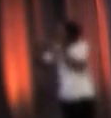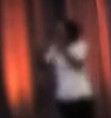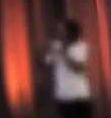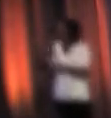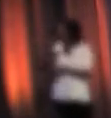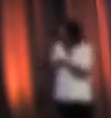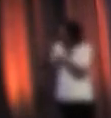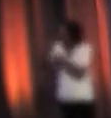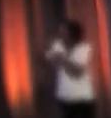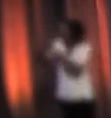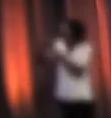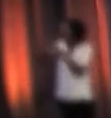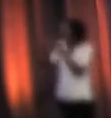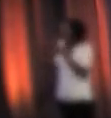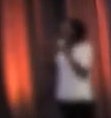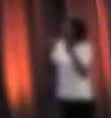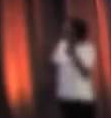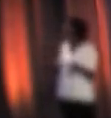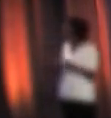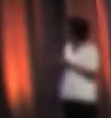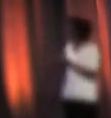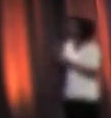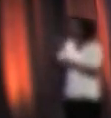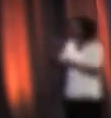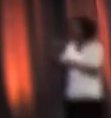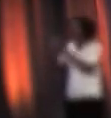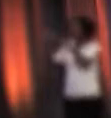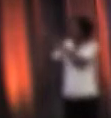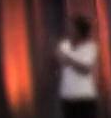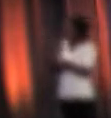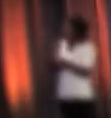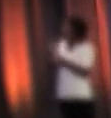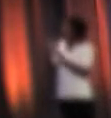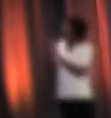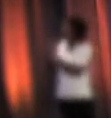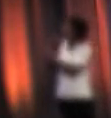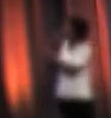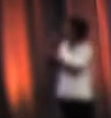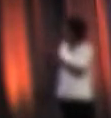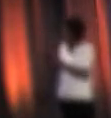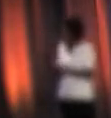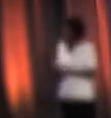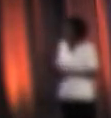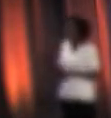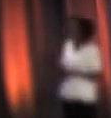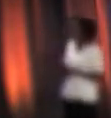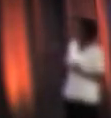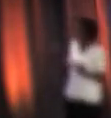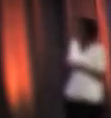To look at the Jodi Awards over the last decade is to be confronted with a story of growing responsiveness and